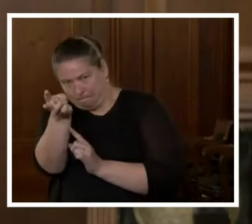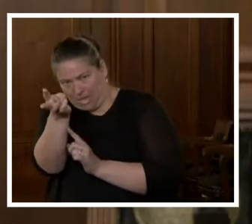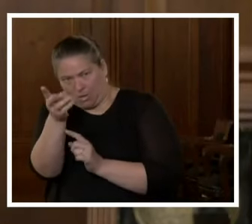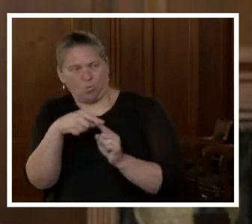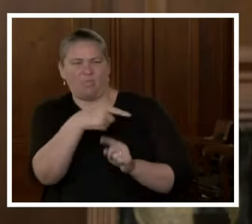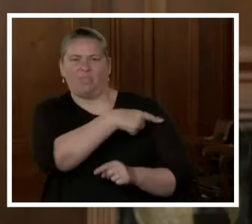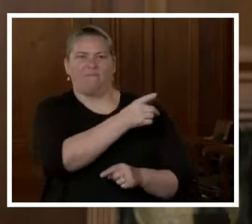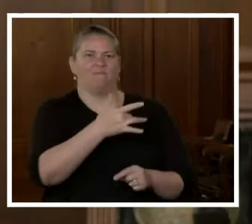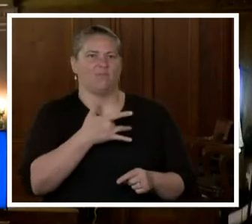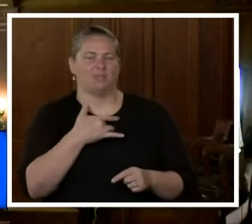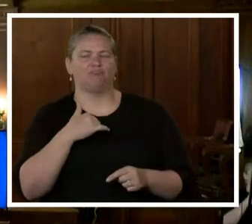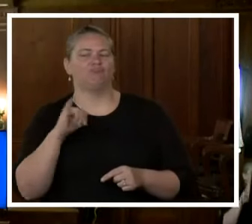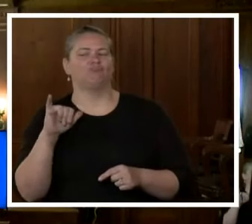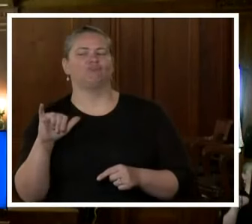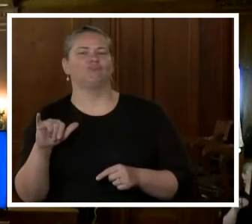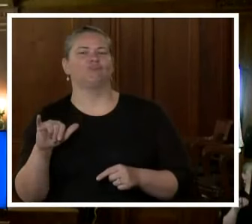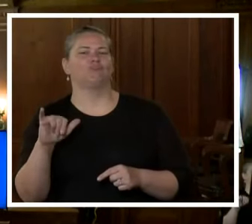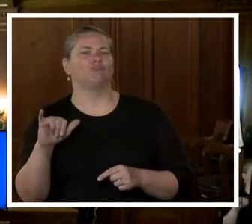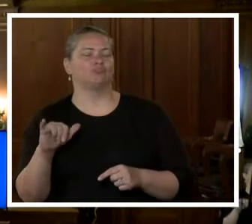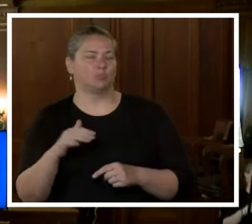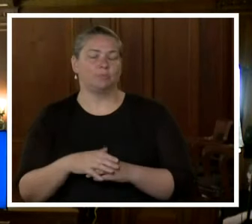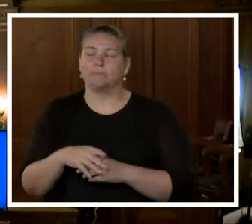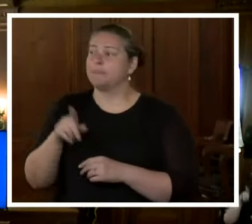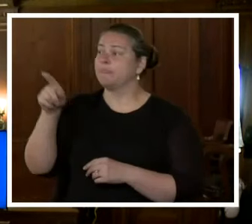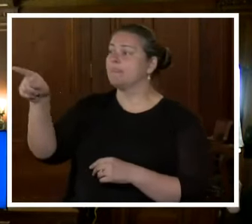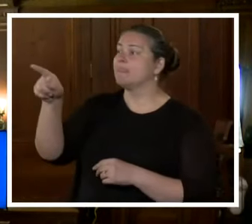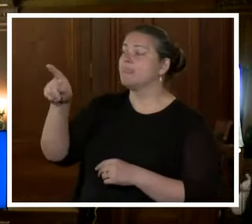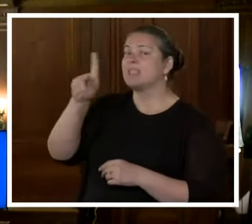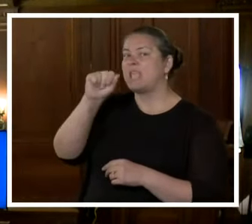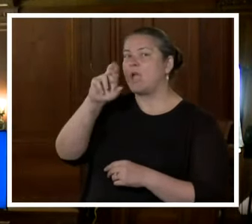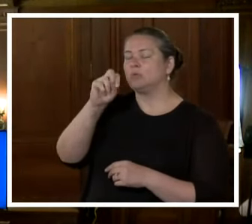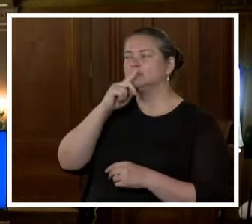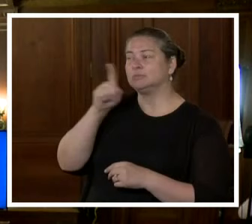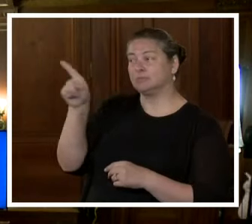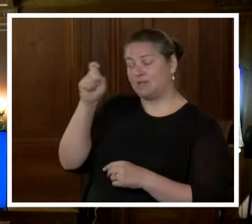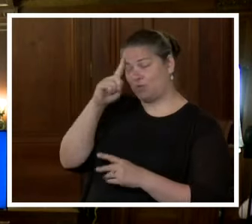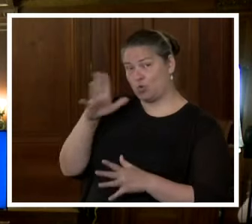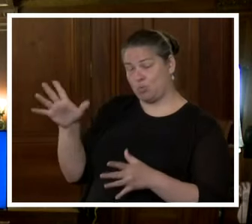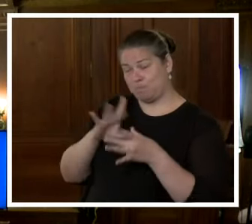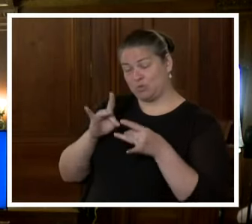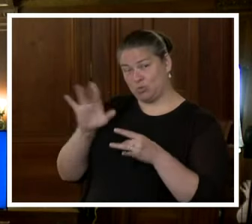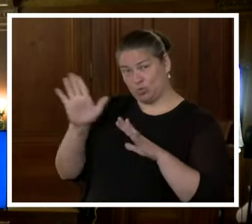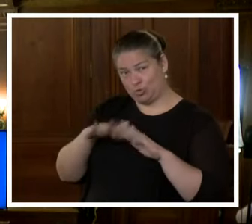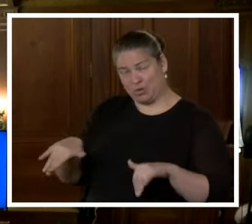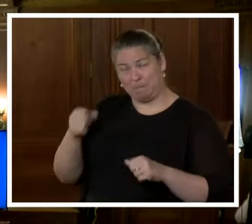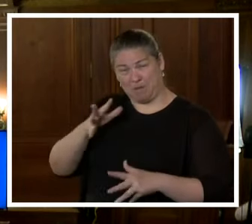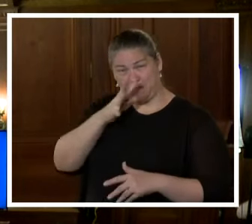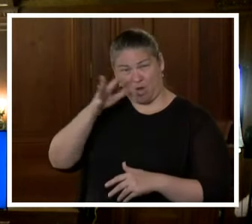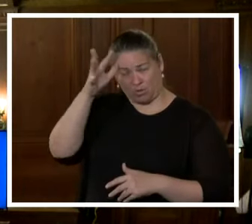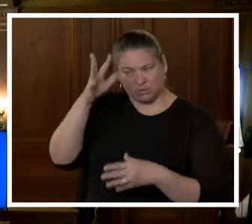TO SAY WE WANT EVERYBODY TO BE EQUAL. BUT I THINK FOR FAR TOO LONG WE